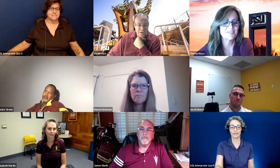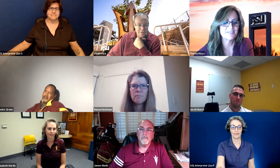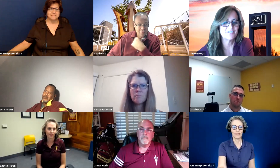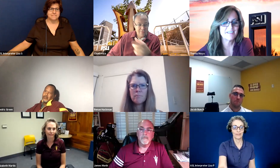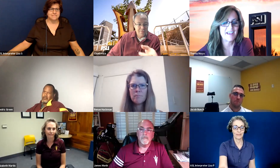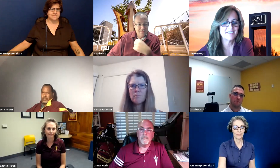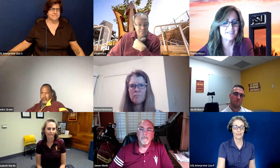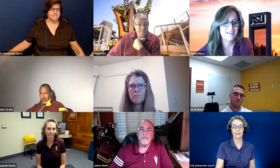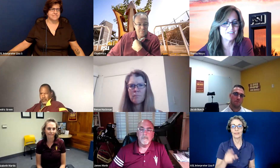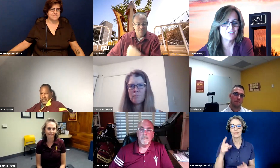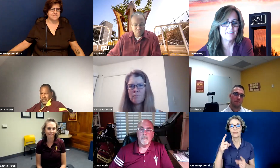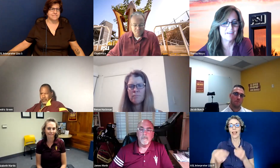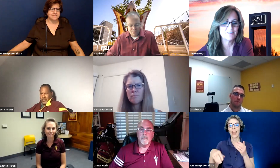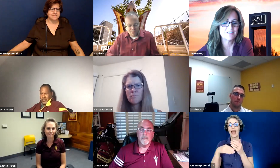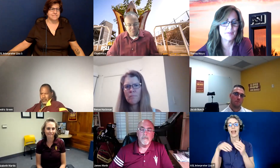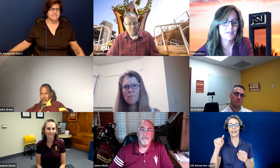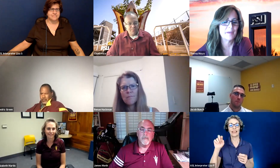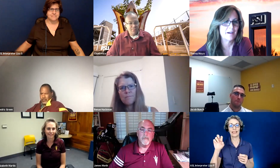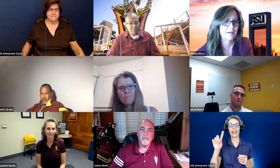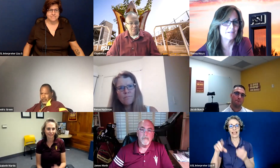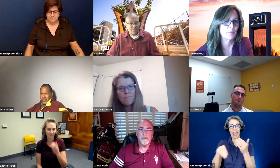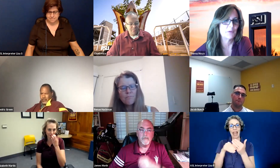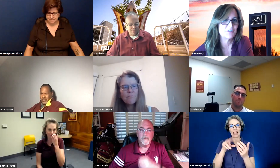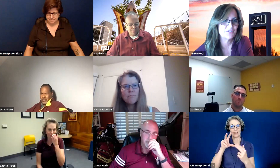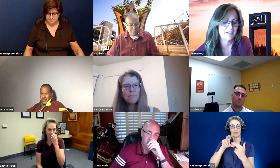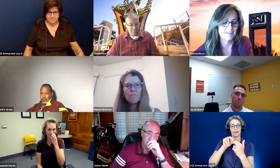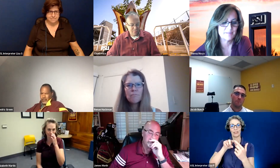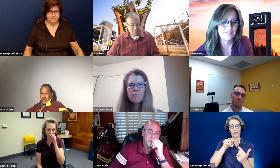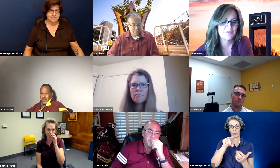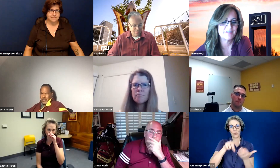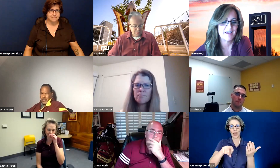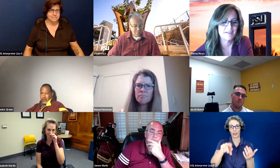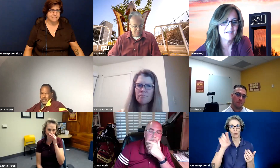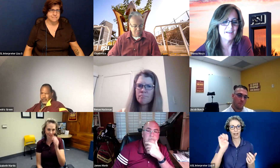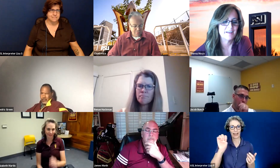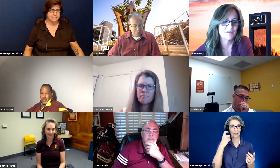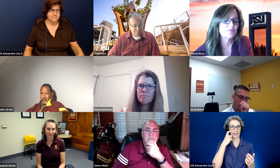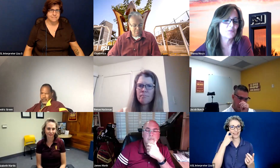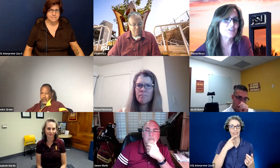Just to add to that too. I think just to piggyback on a little bit which Elizabeth said is that we just look